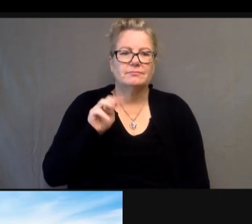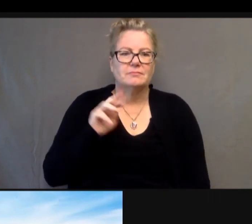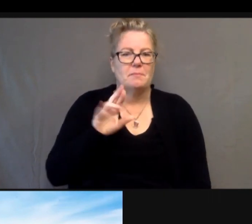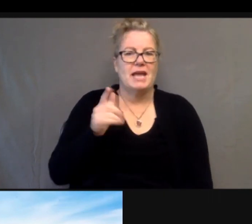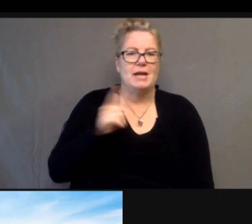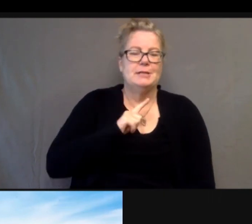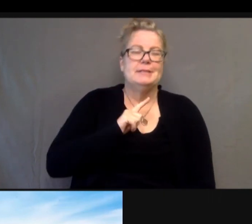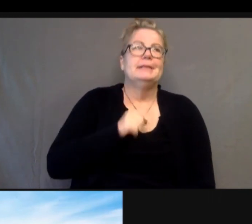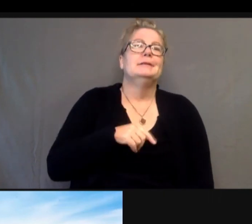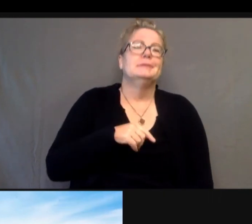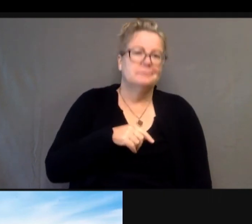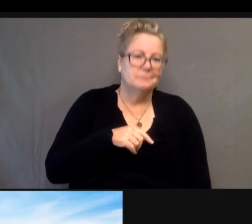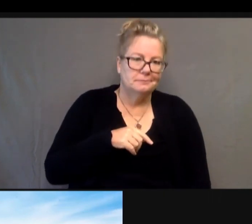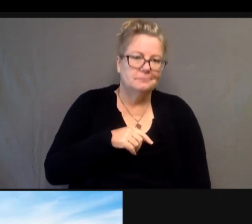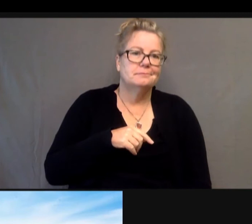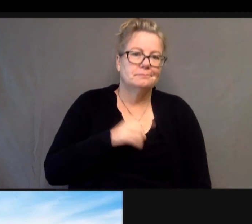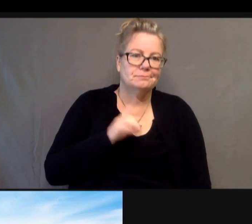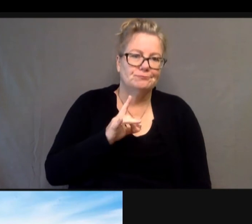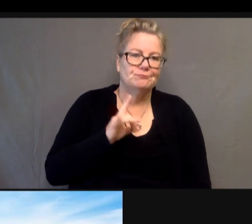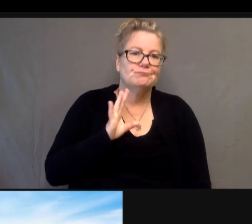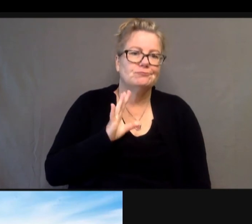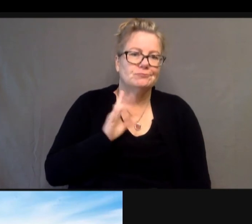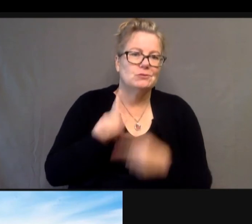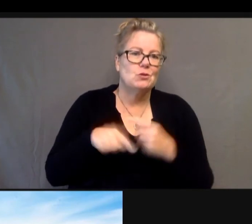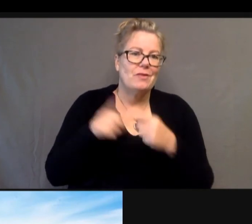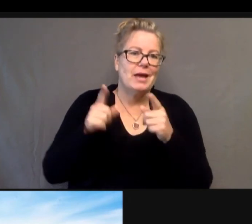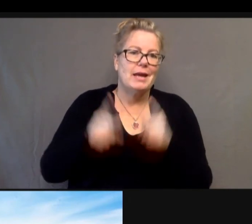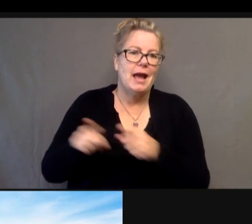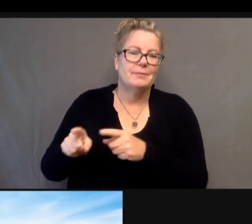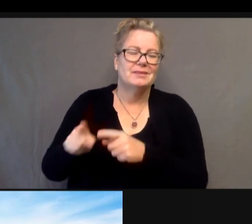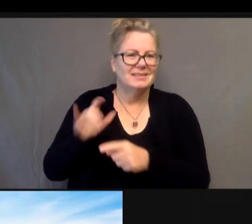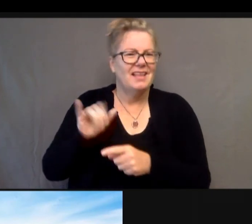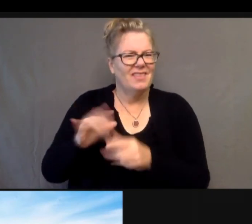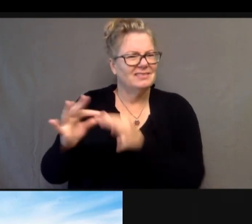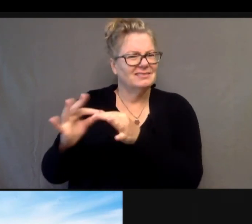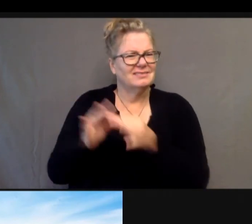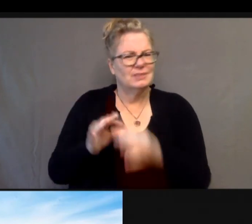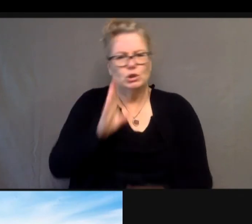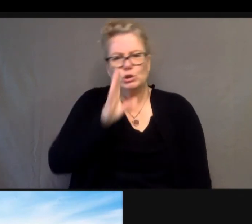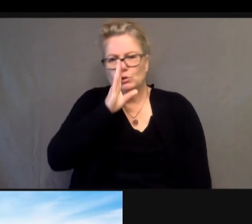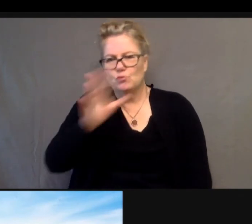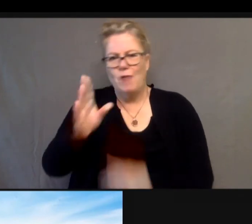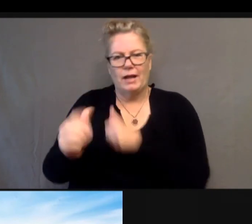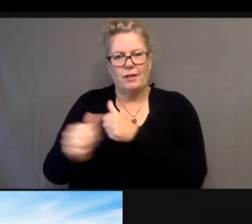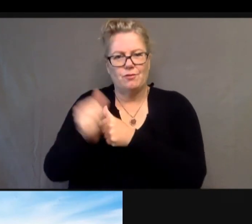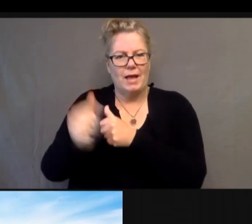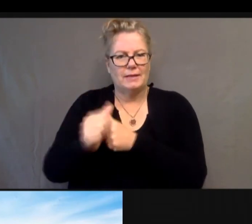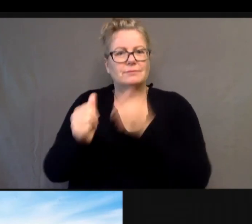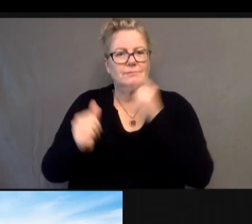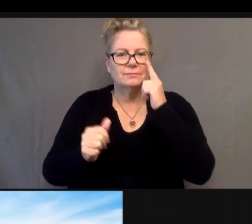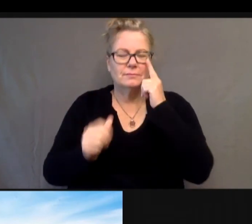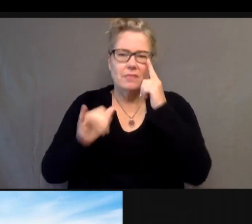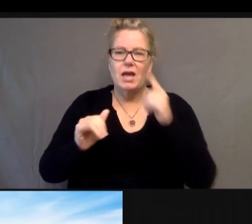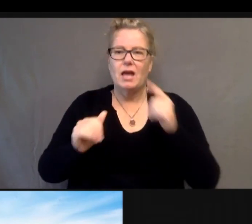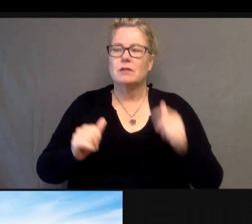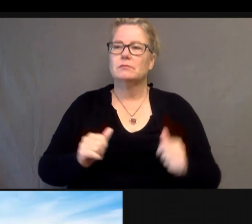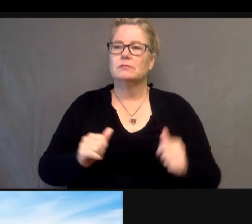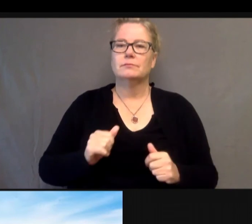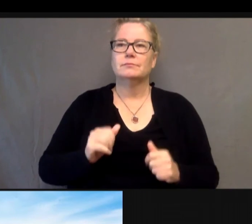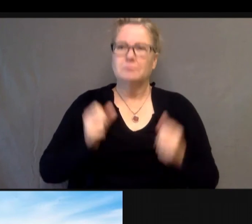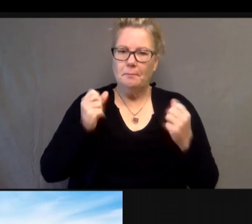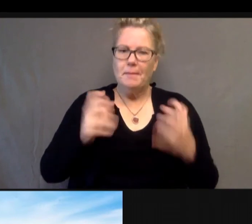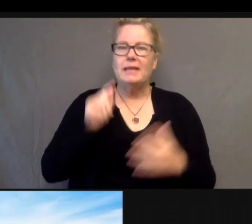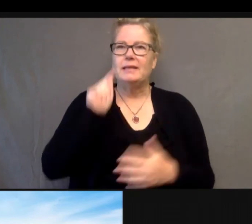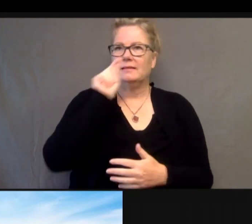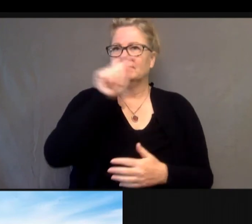think it goes back to the direct threat defense or posture that a lot of entities will take,